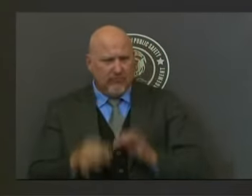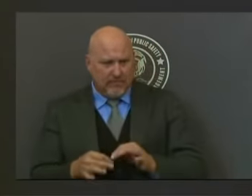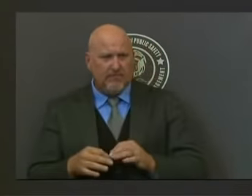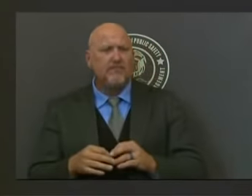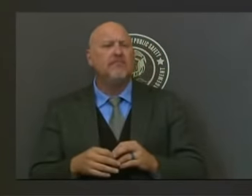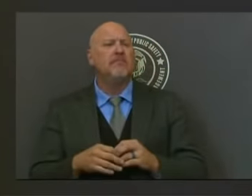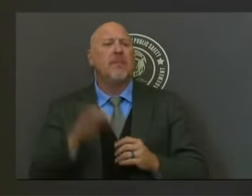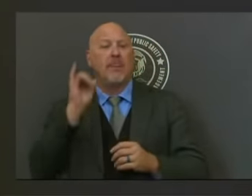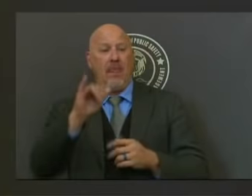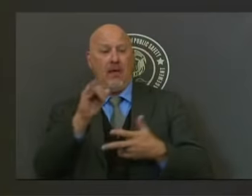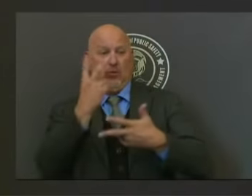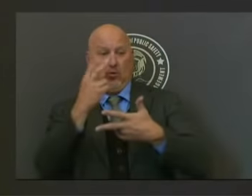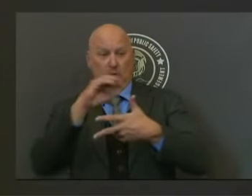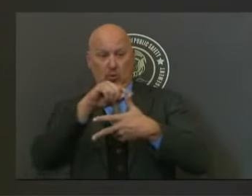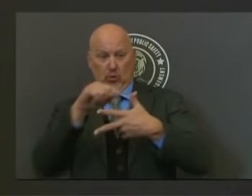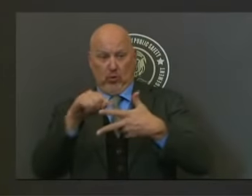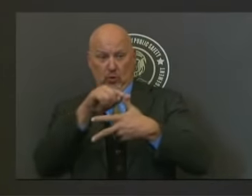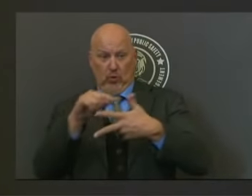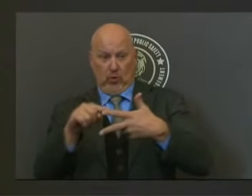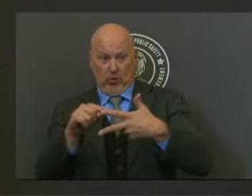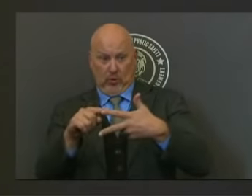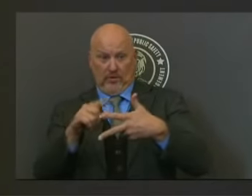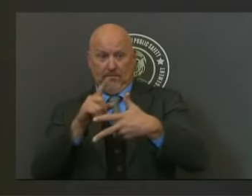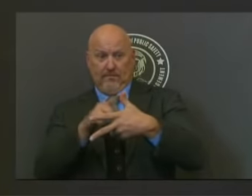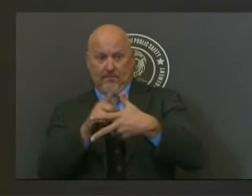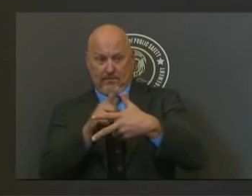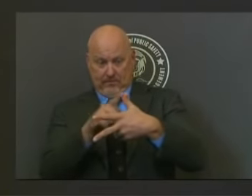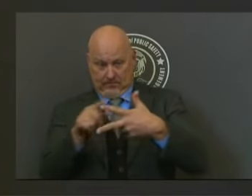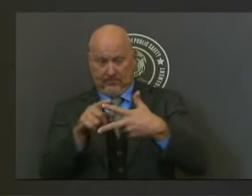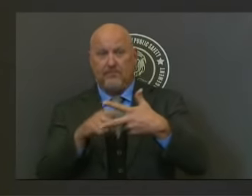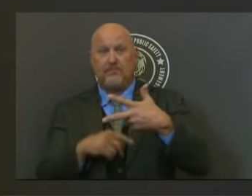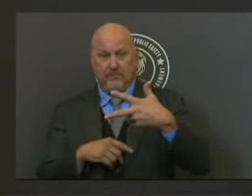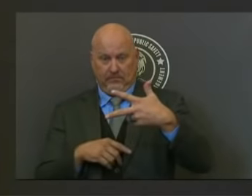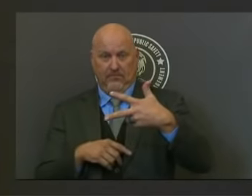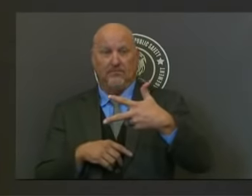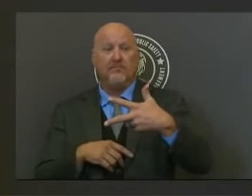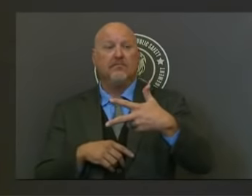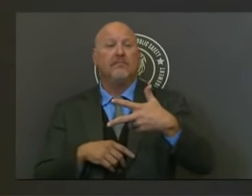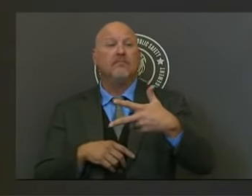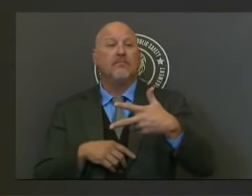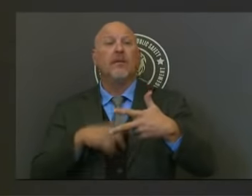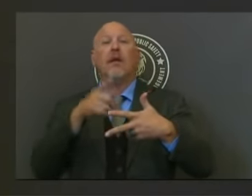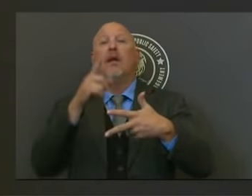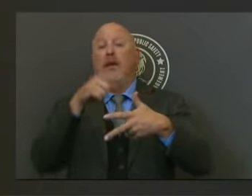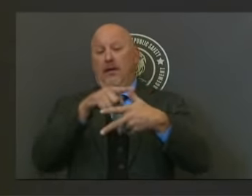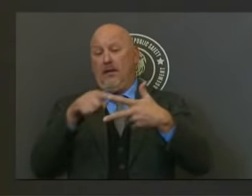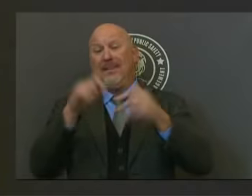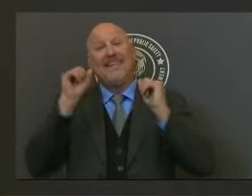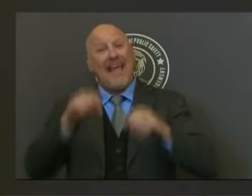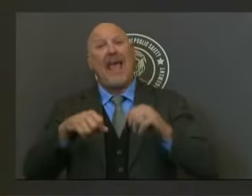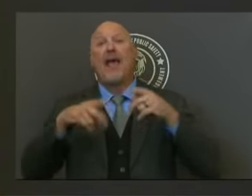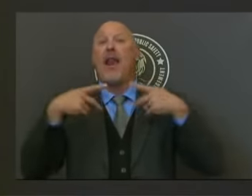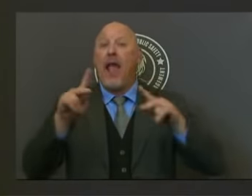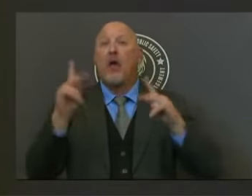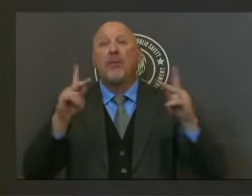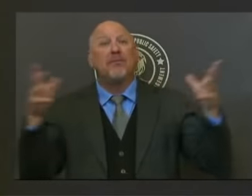reduced to ten individuals per gathering